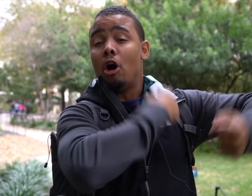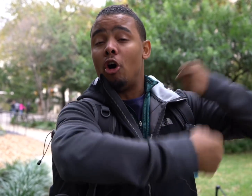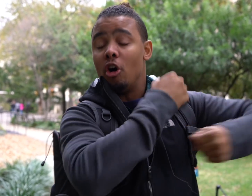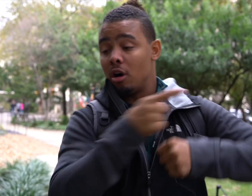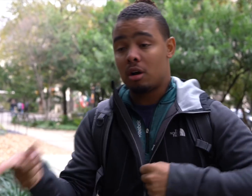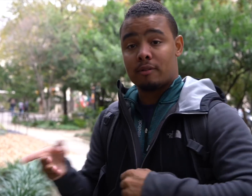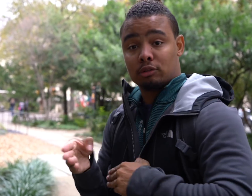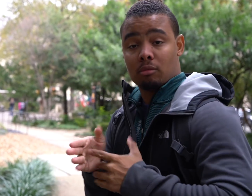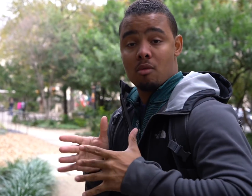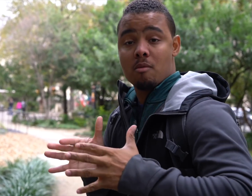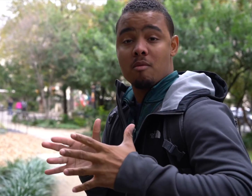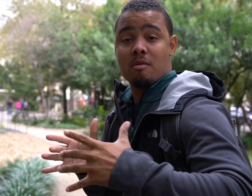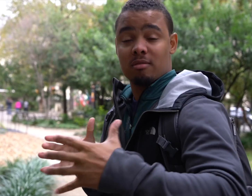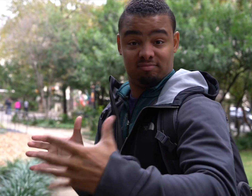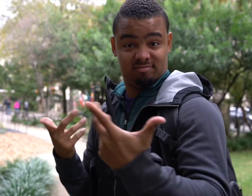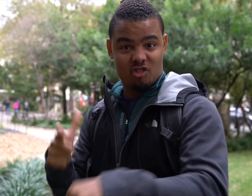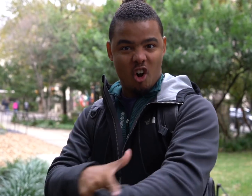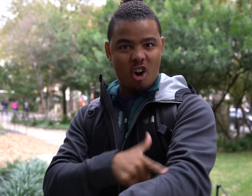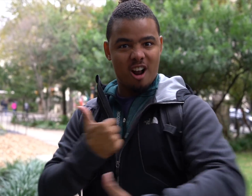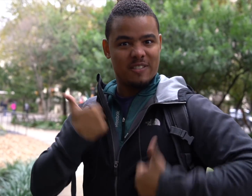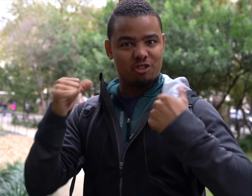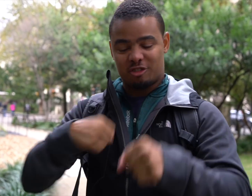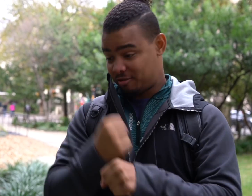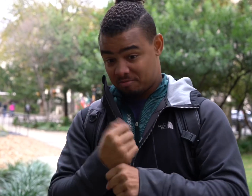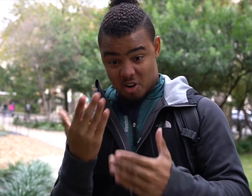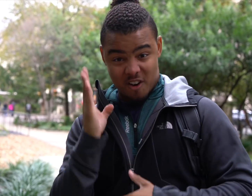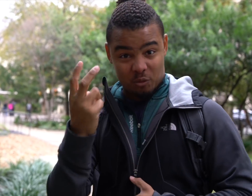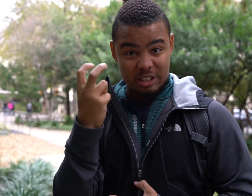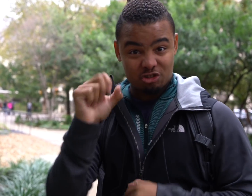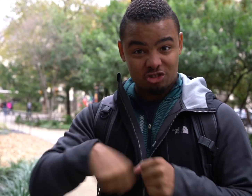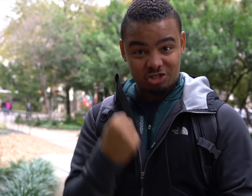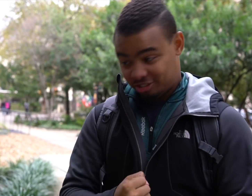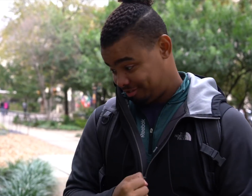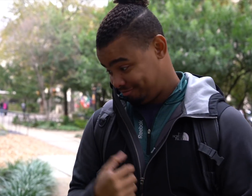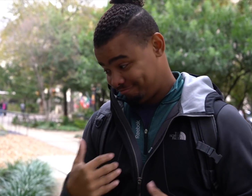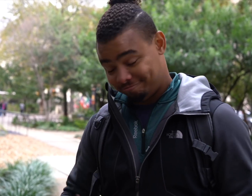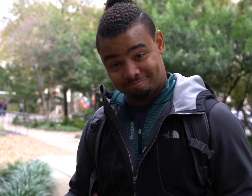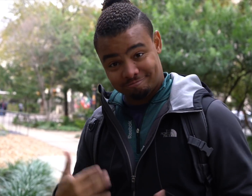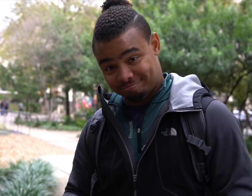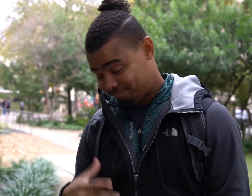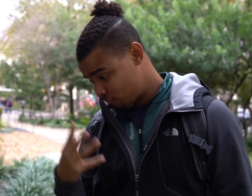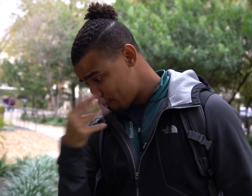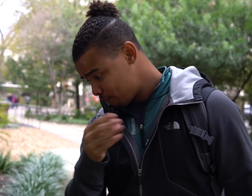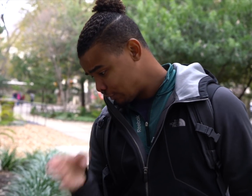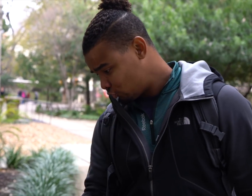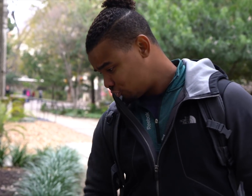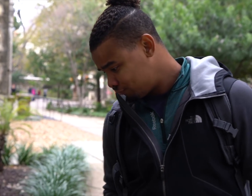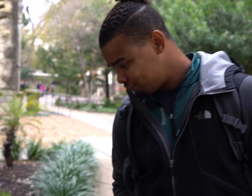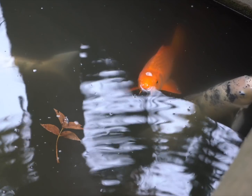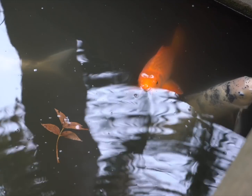They have a long life! I believe it was over 200 years! Beautiful fishes.